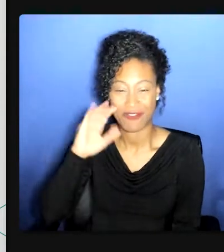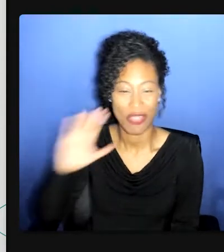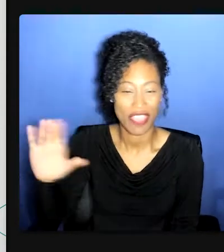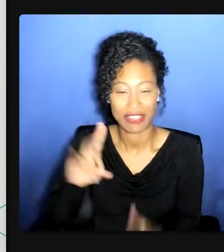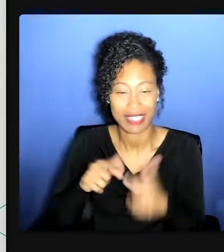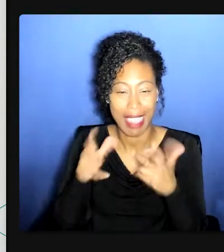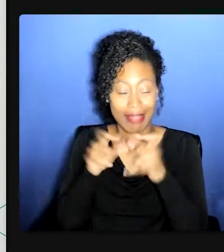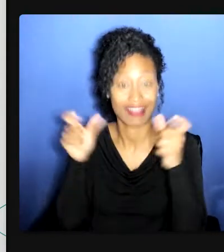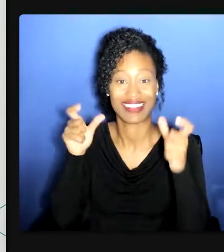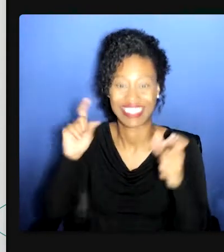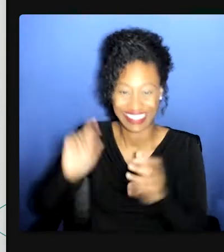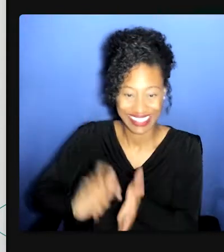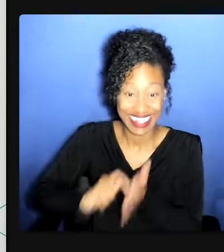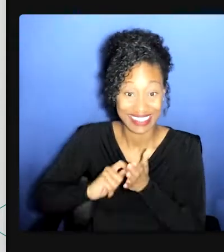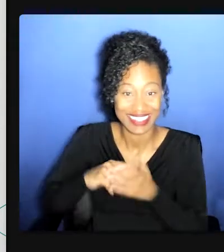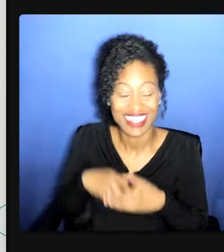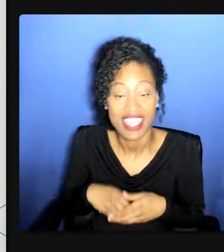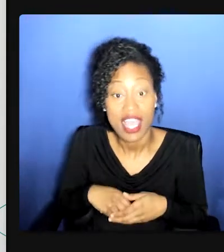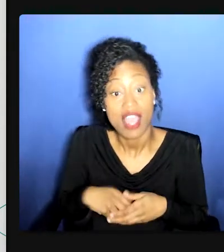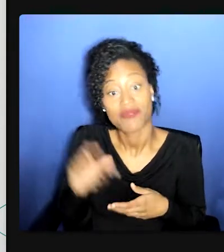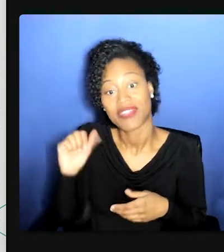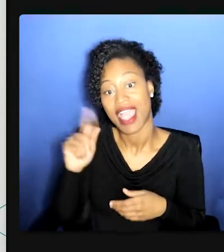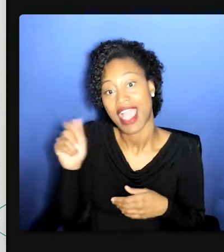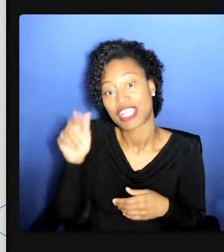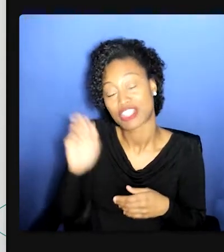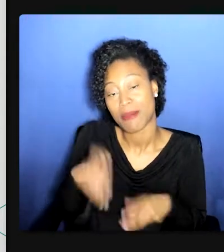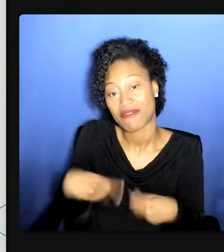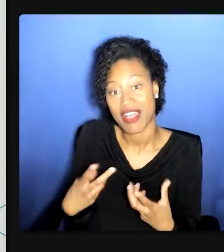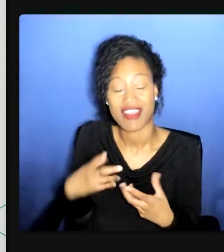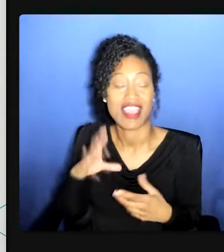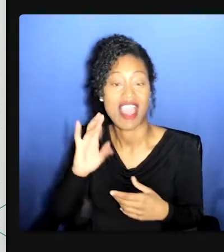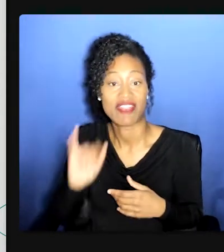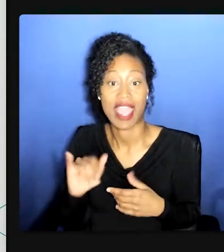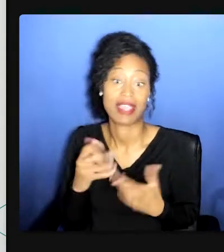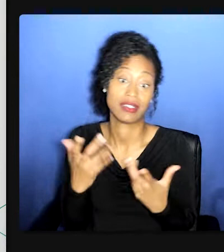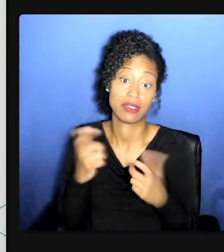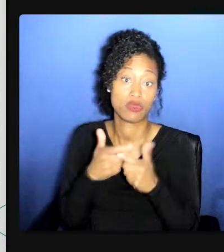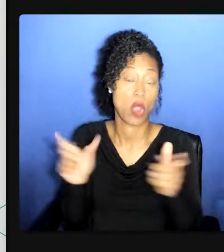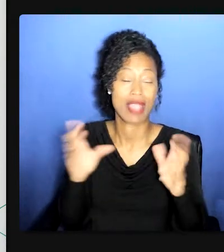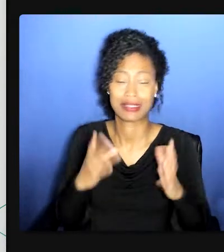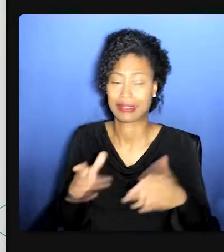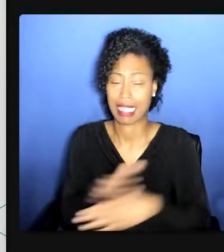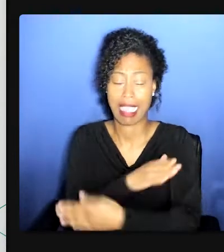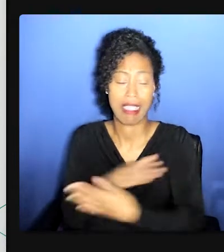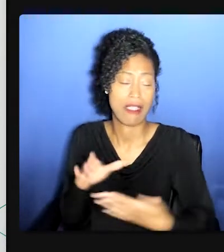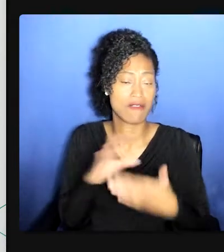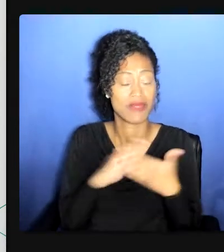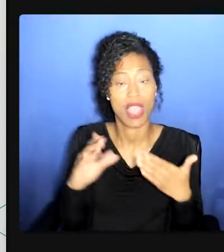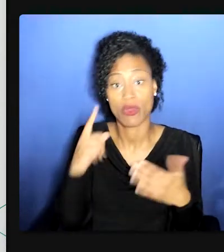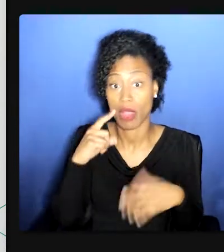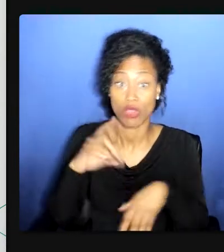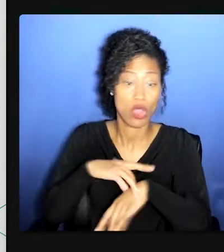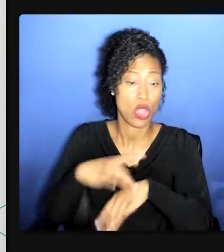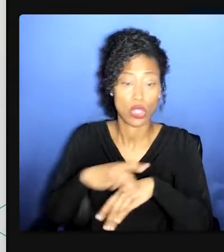Azure's massive public cloud enables dynamic scale global distribution for lower latencies and many compute options